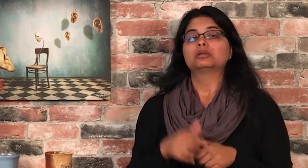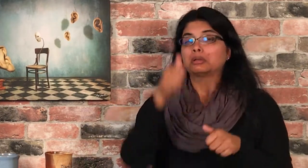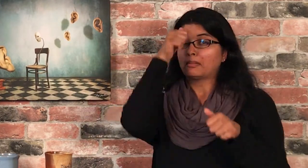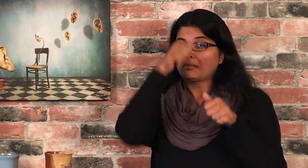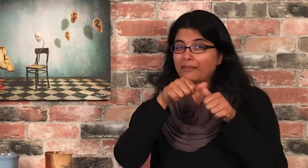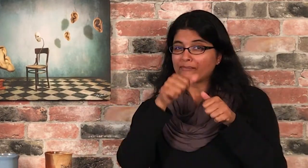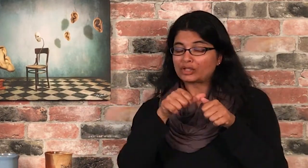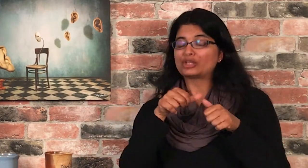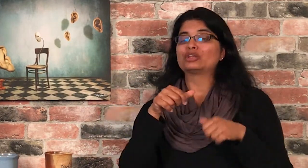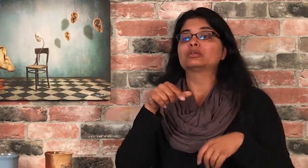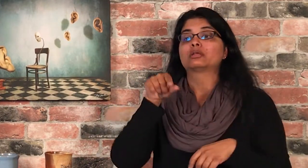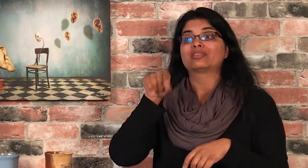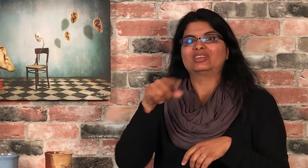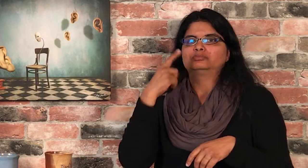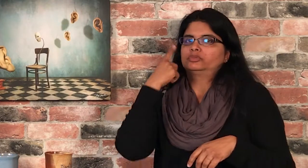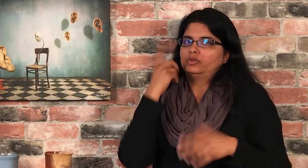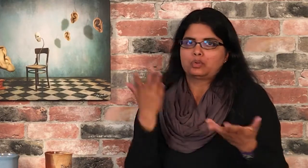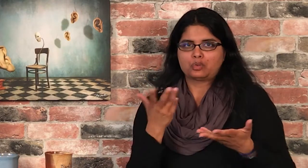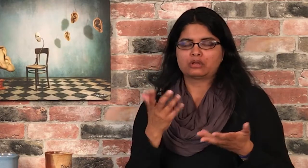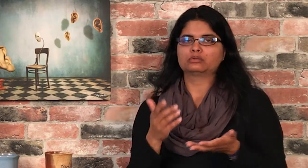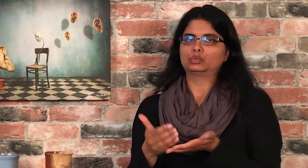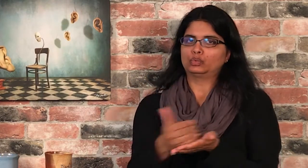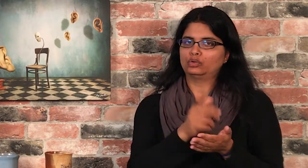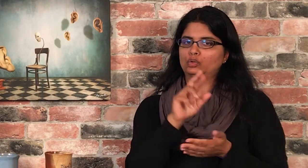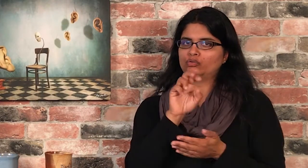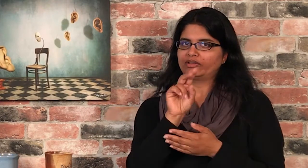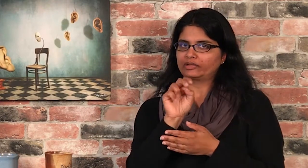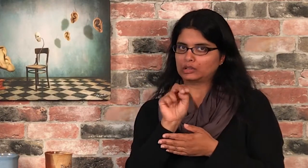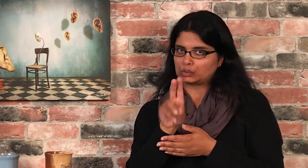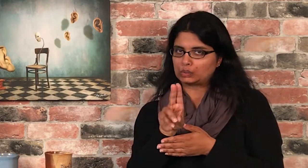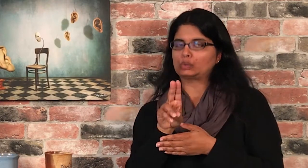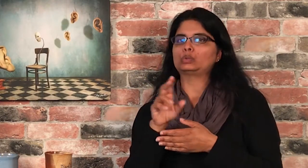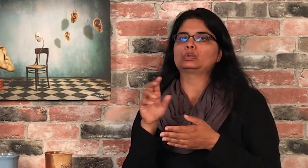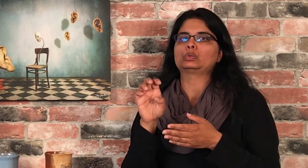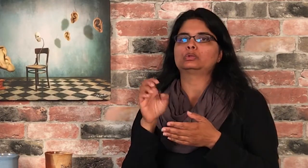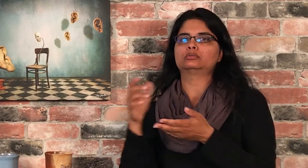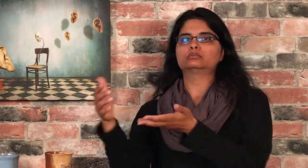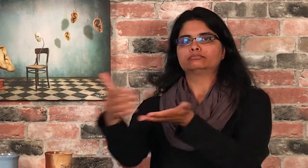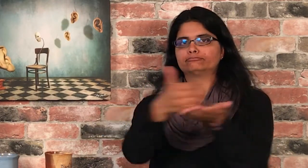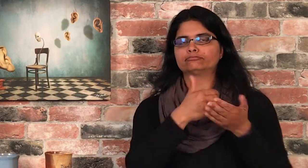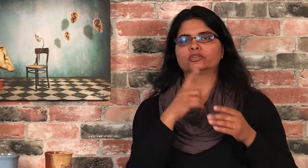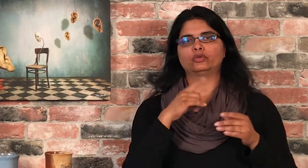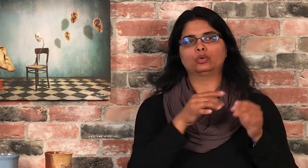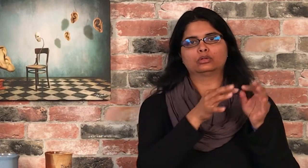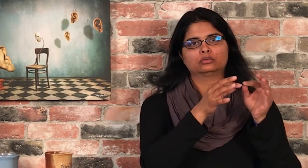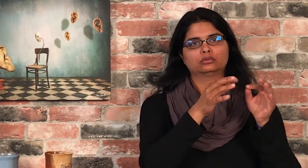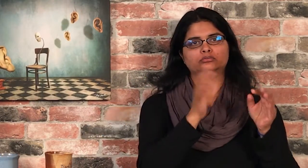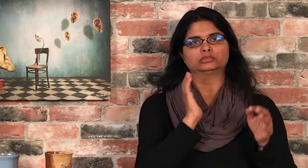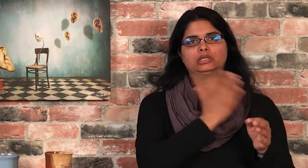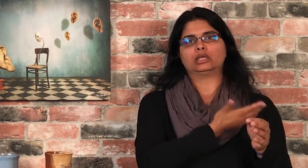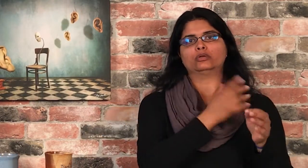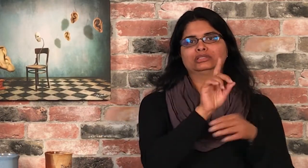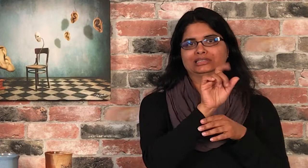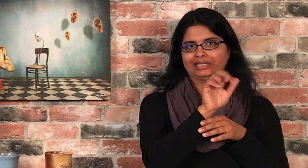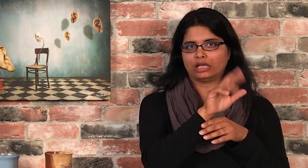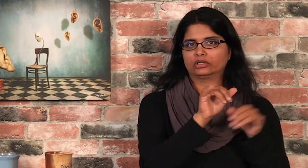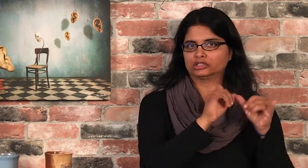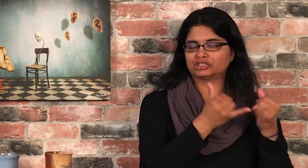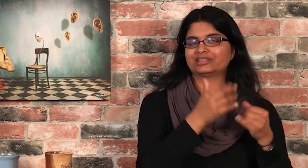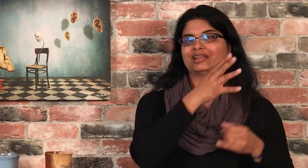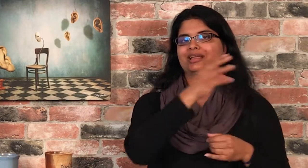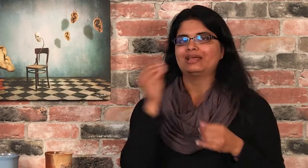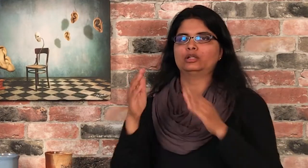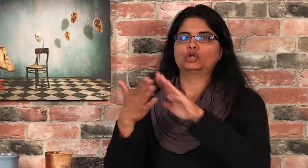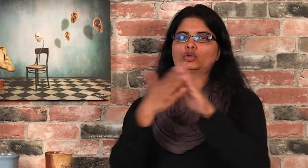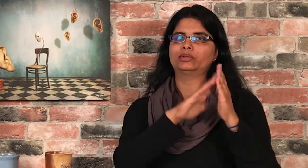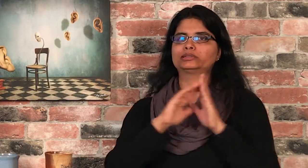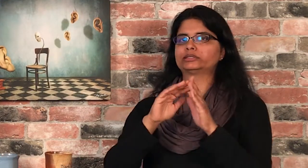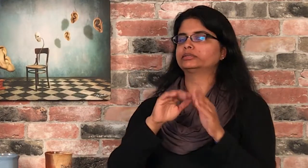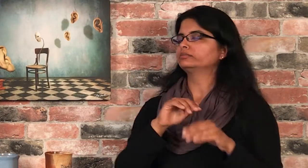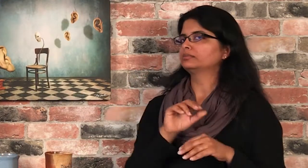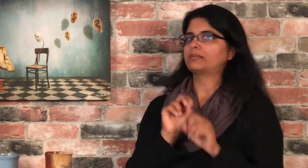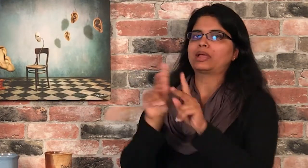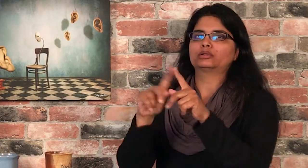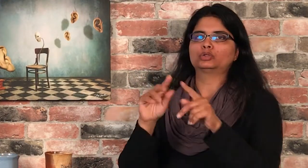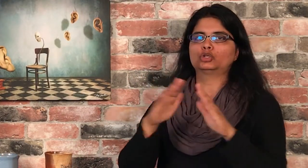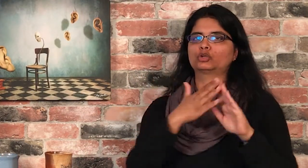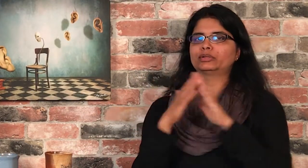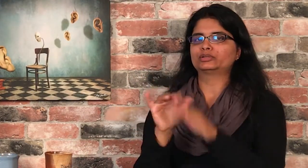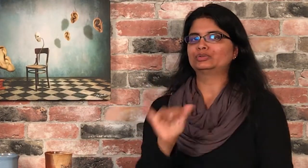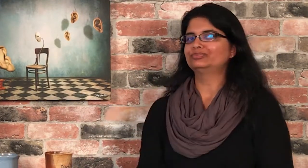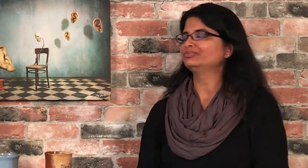Remember, this is to earn revenue for our agency and to give back to the community as well.